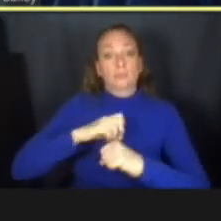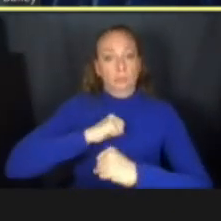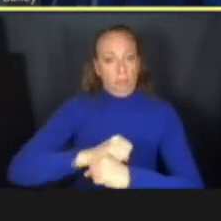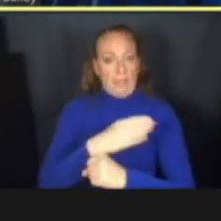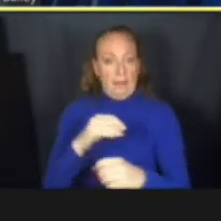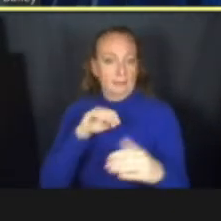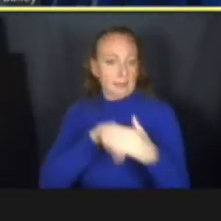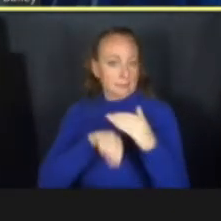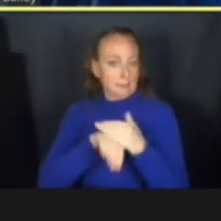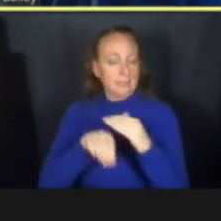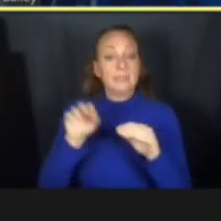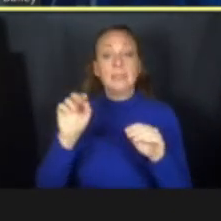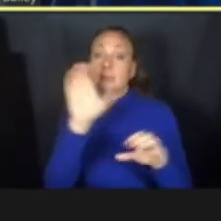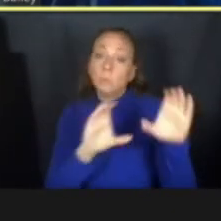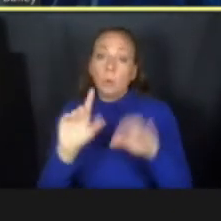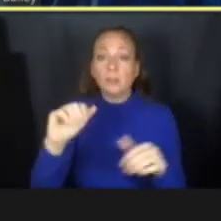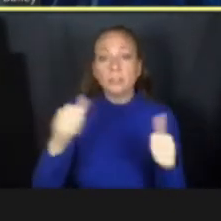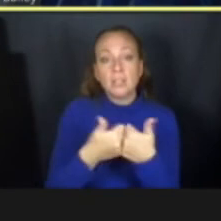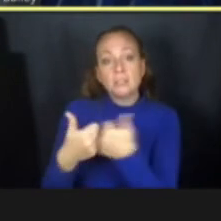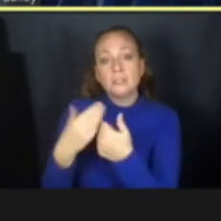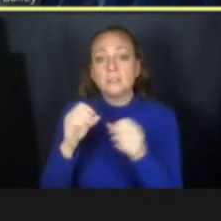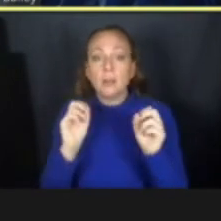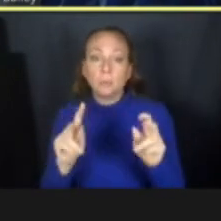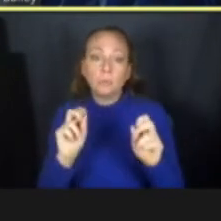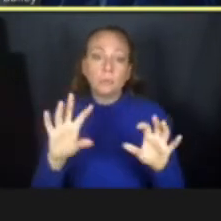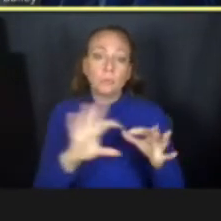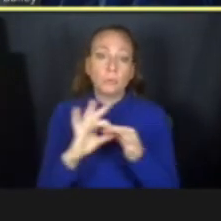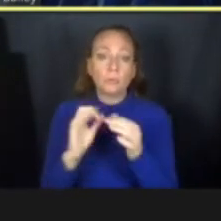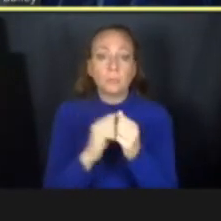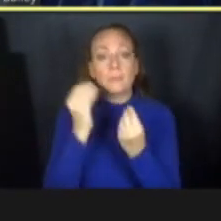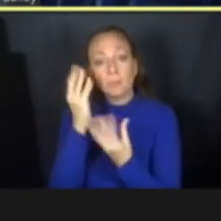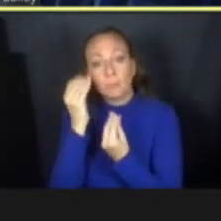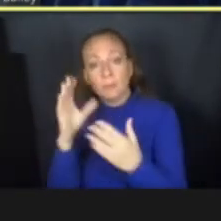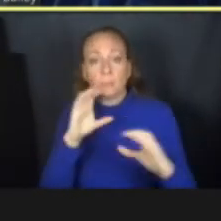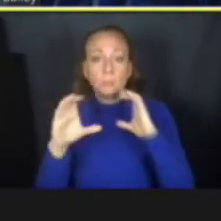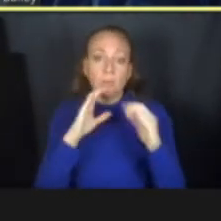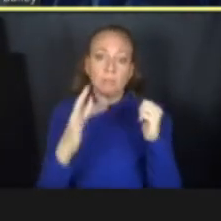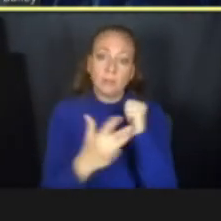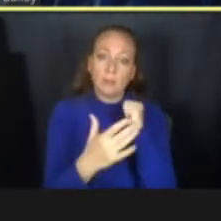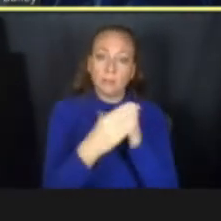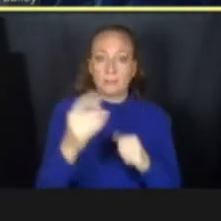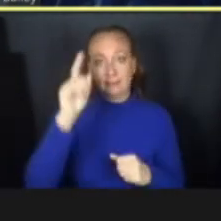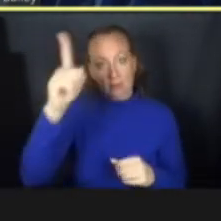exploring the challenges and opportunities associated with information communication technology in the intelligence community.